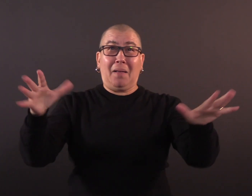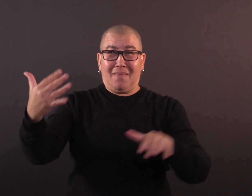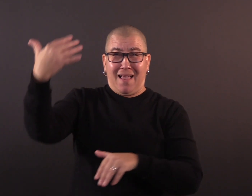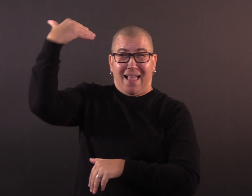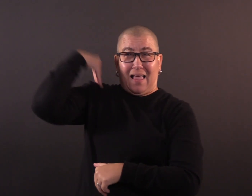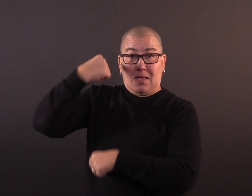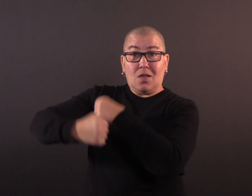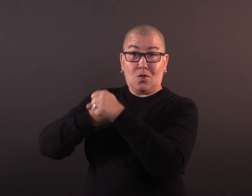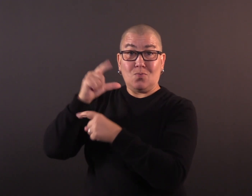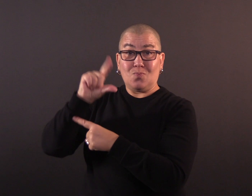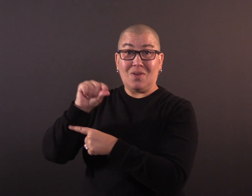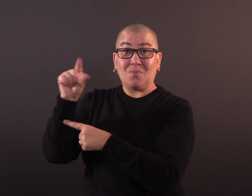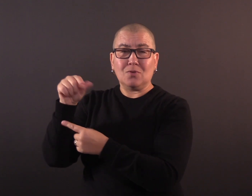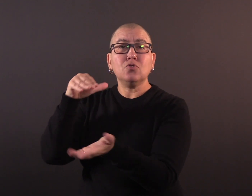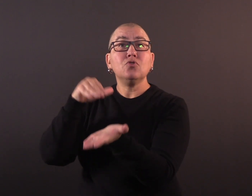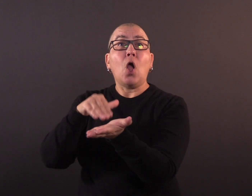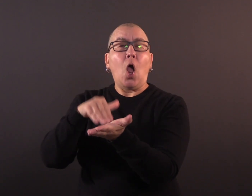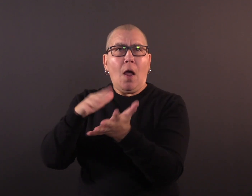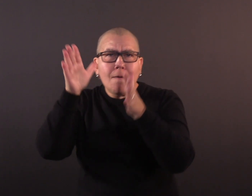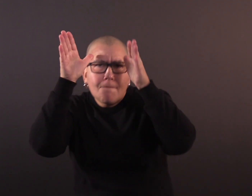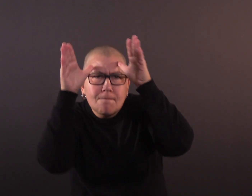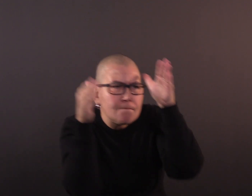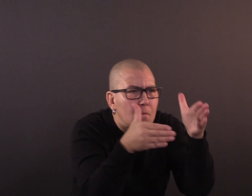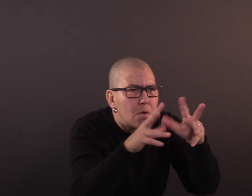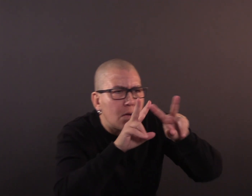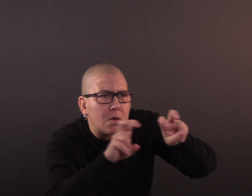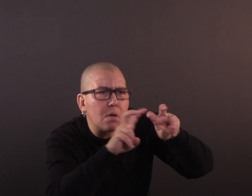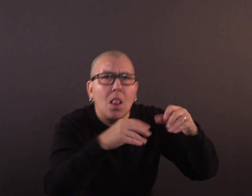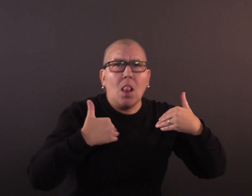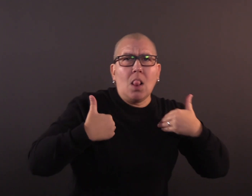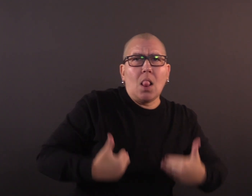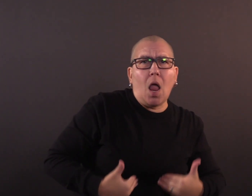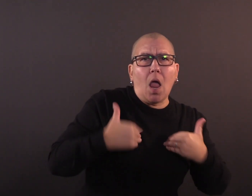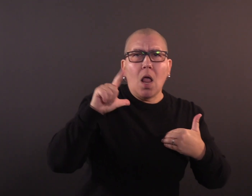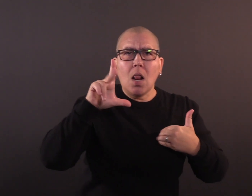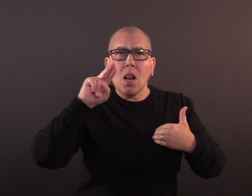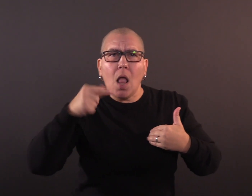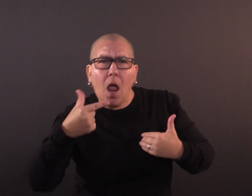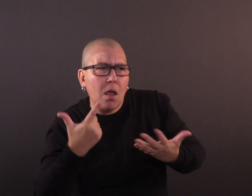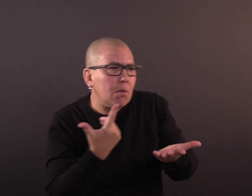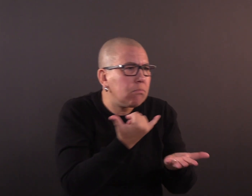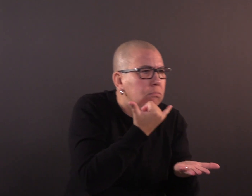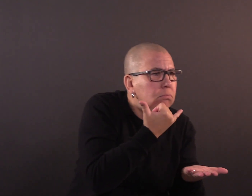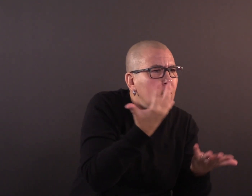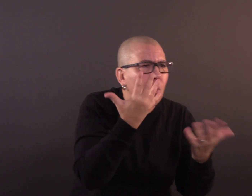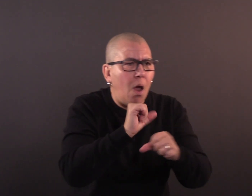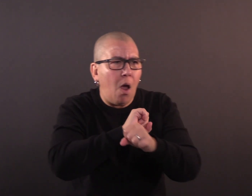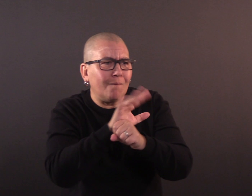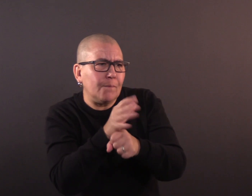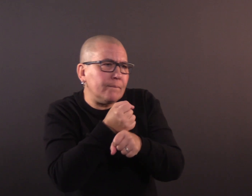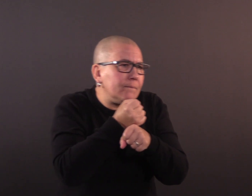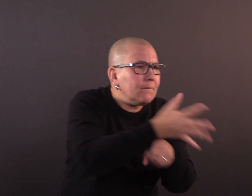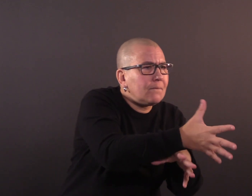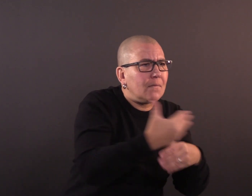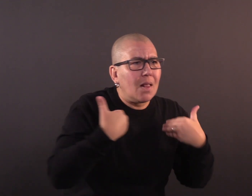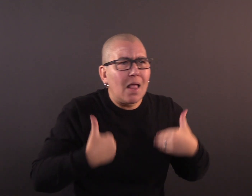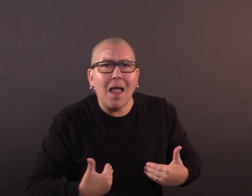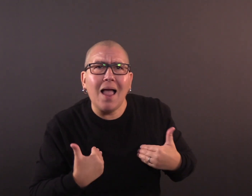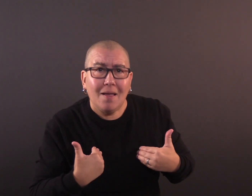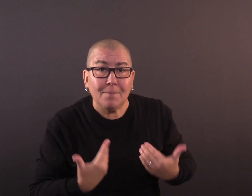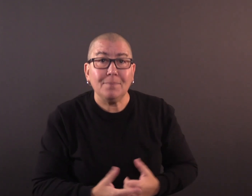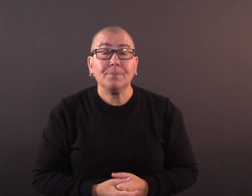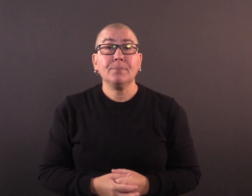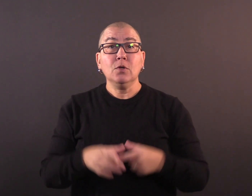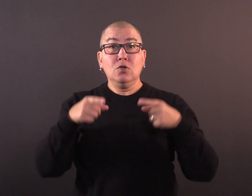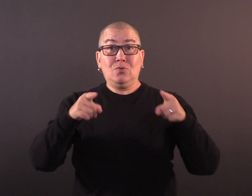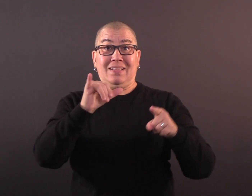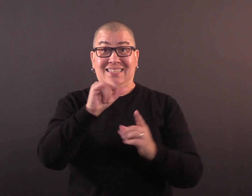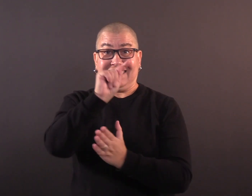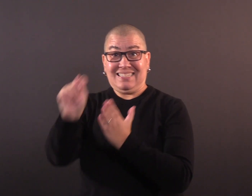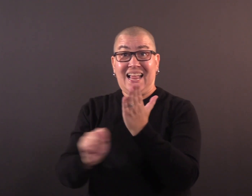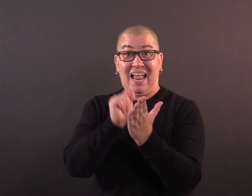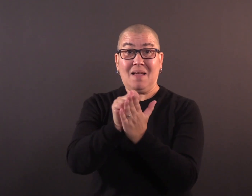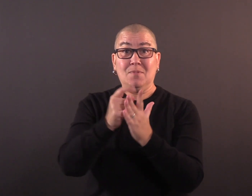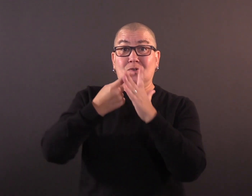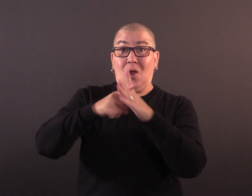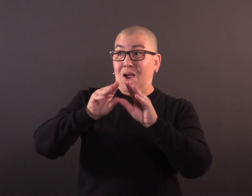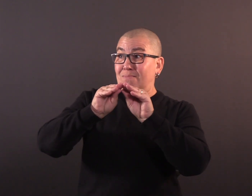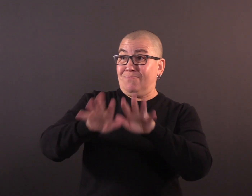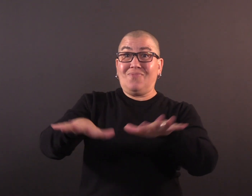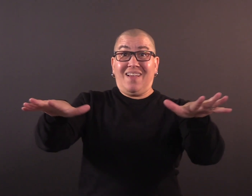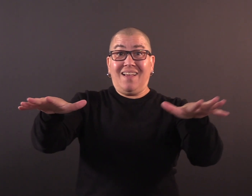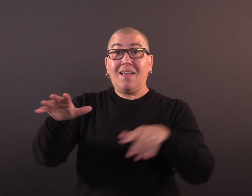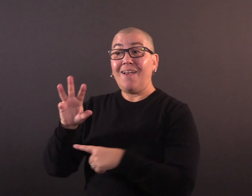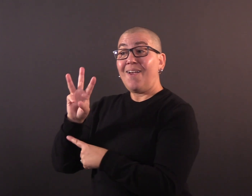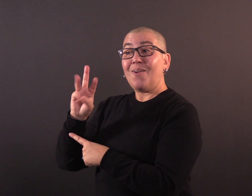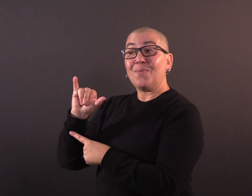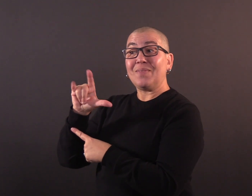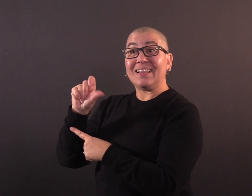focus on what COVID did to a person's lungs. In those days, Wilson was working in the